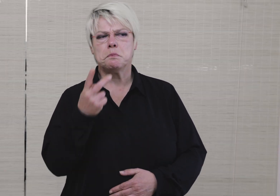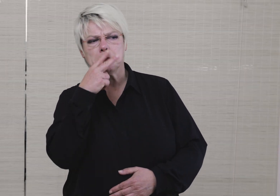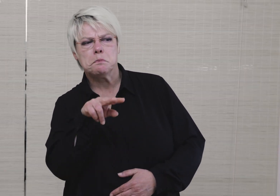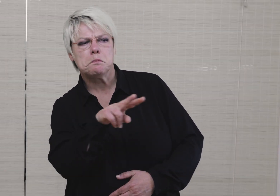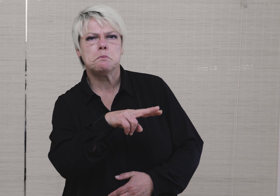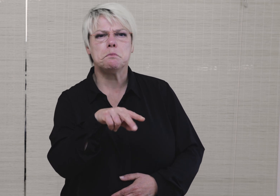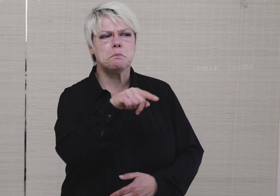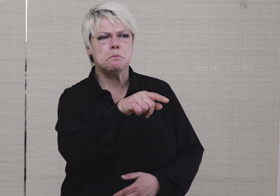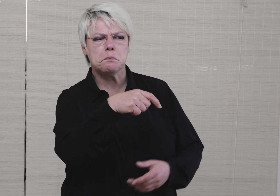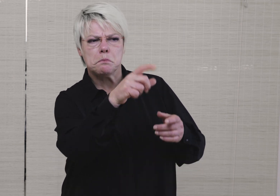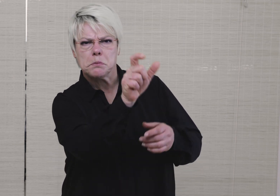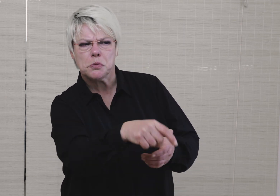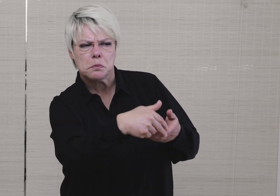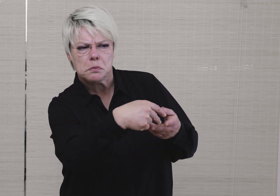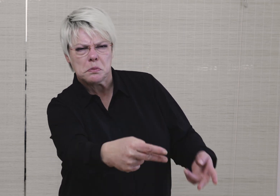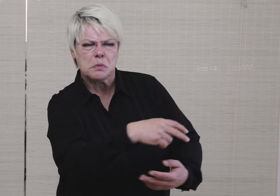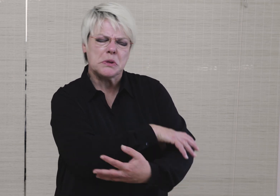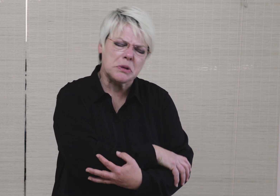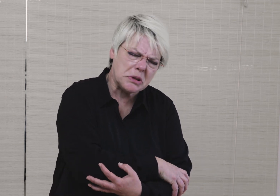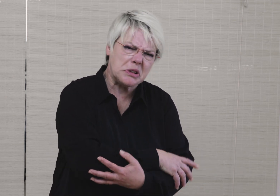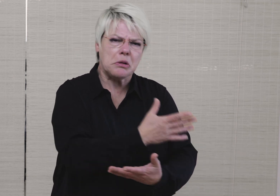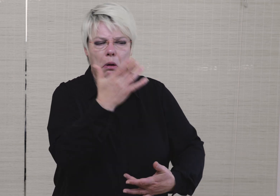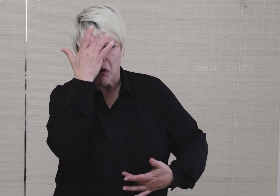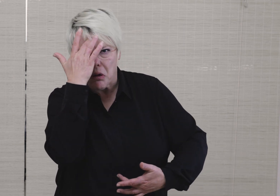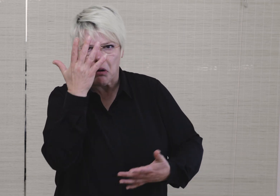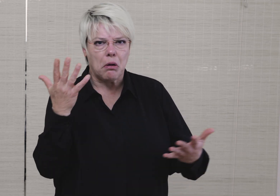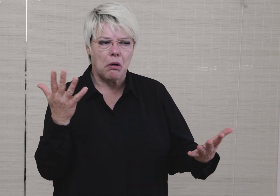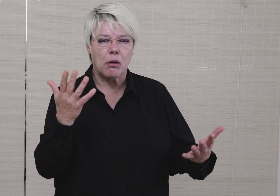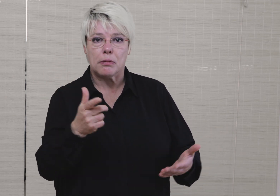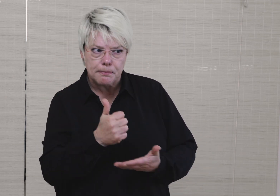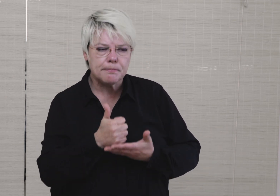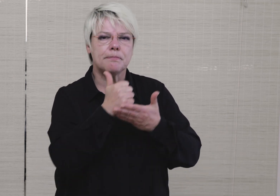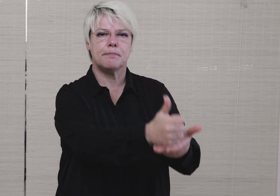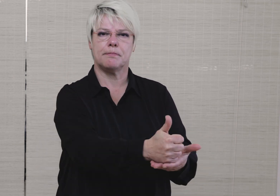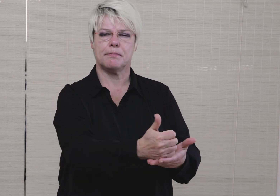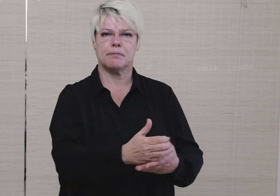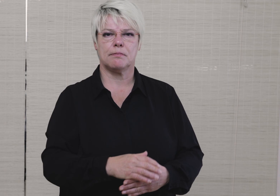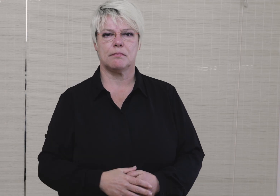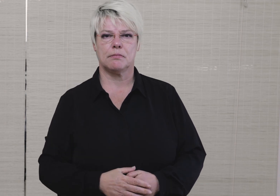When you see somebody, who is injured or sick you can provide first aid.